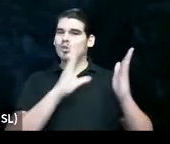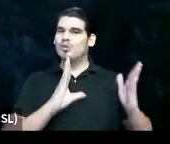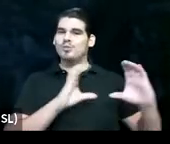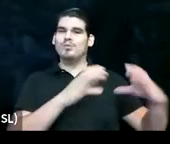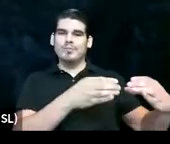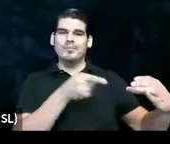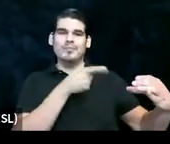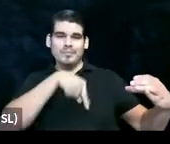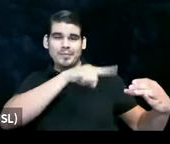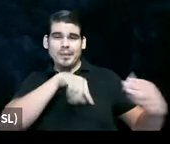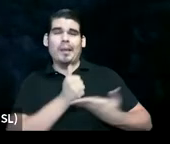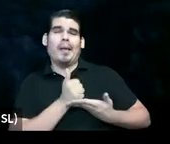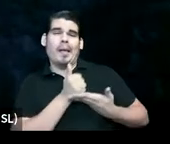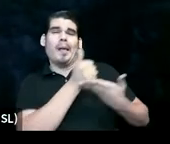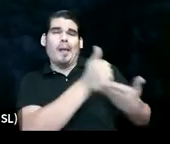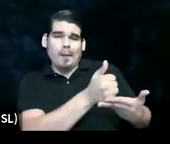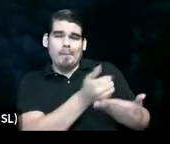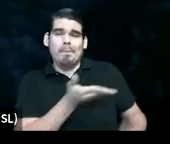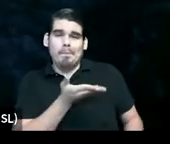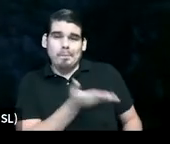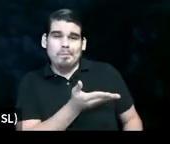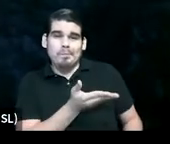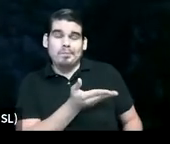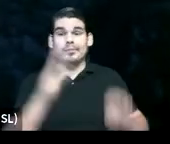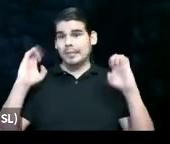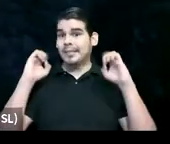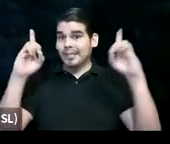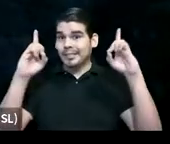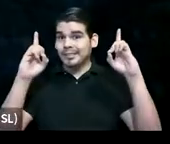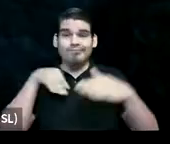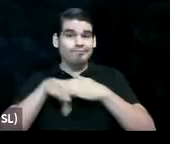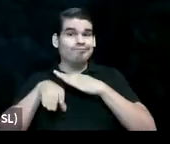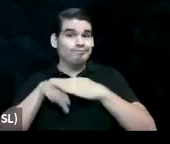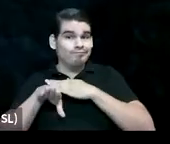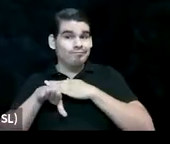Removed from their head. Like for not having the technology, basically. So that is